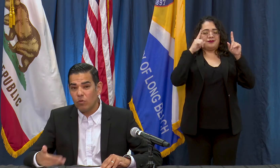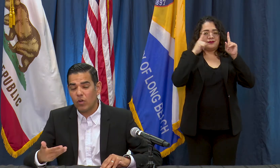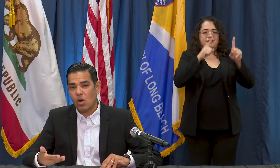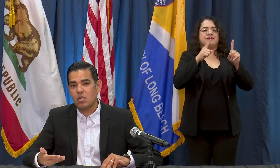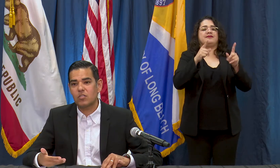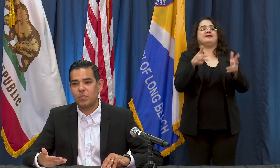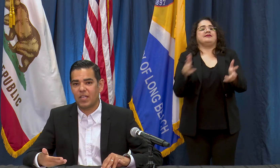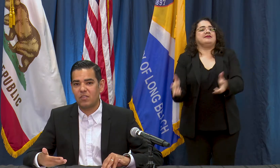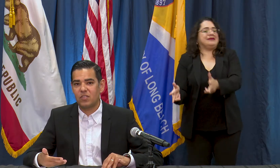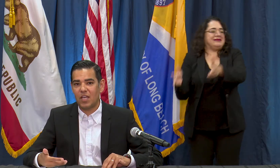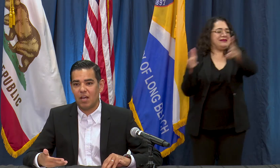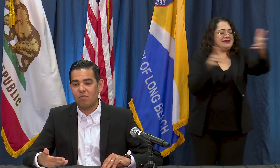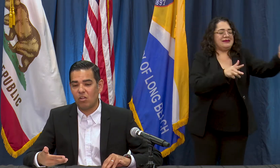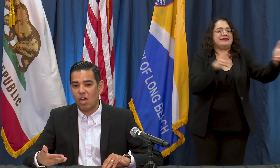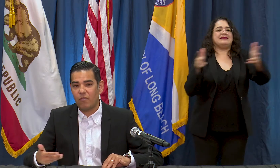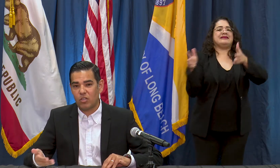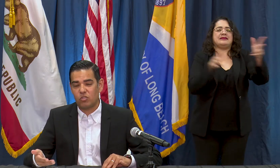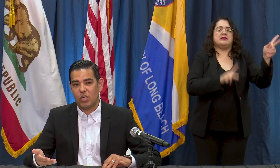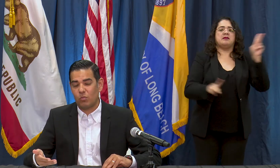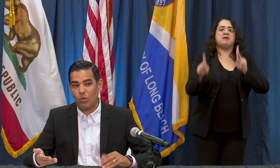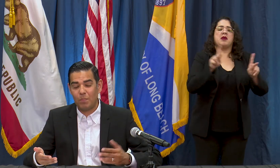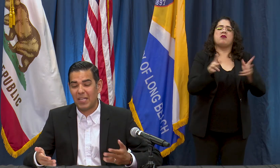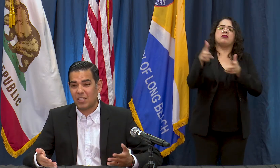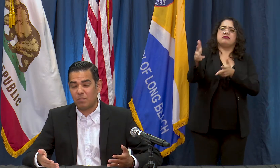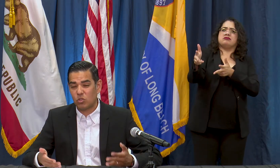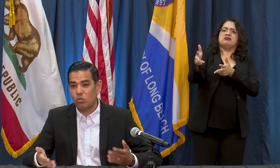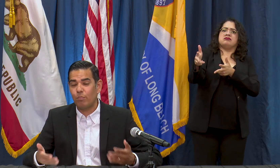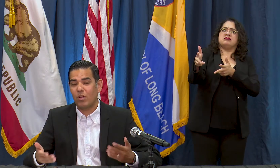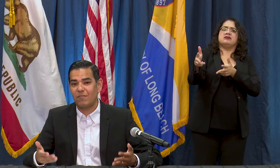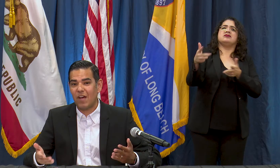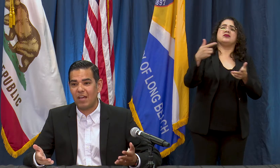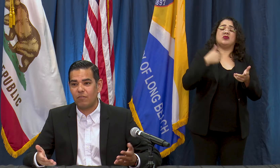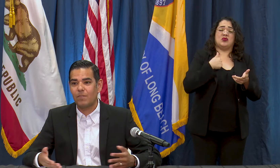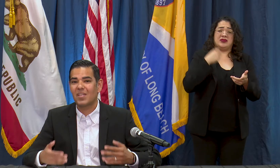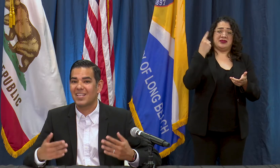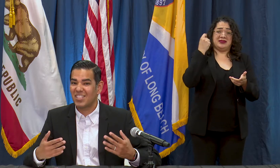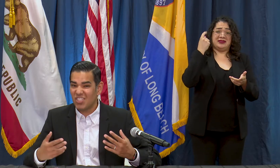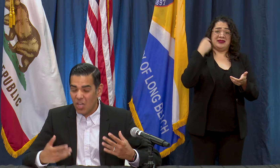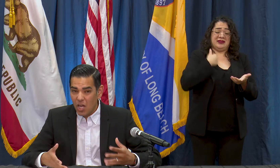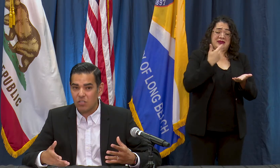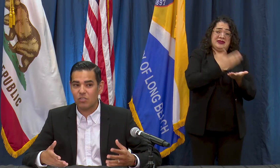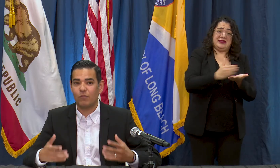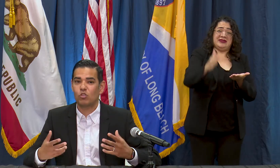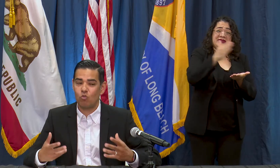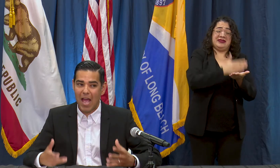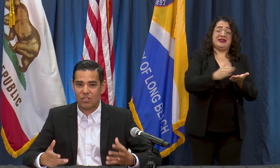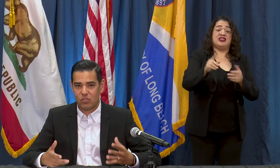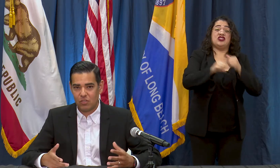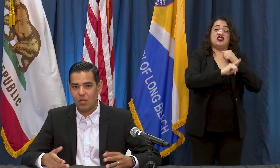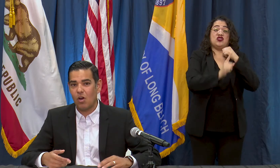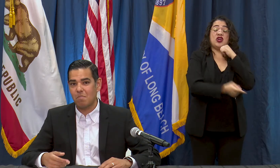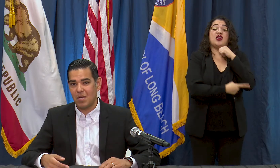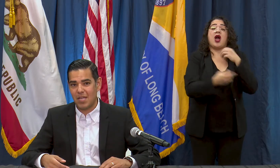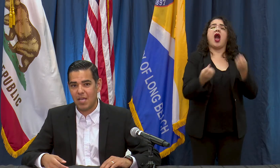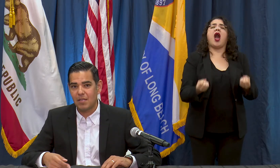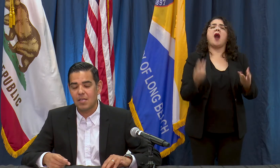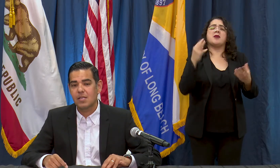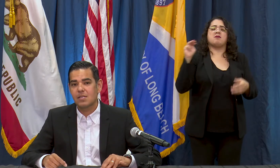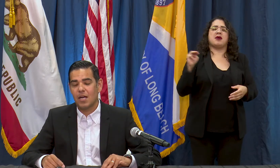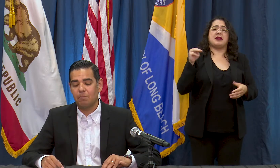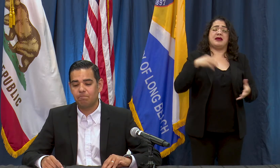move cars because a lot of our streets, we picked up 2.5 tons of trash on Monday.